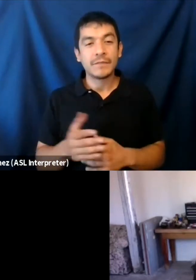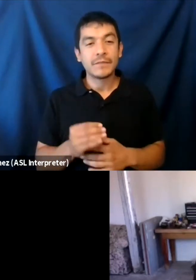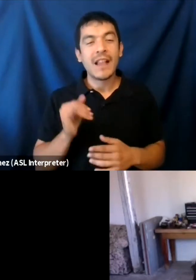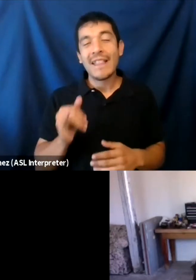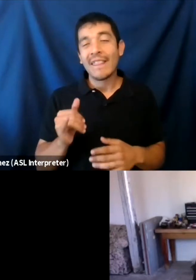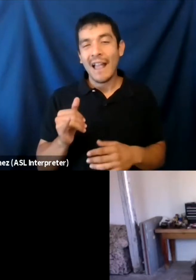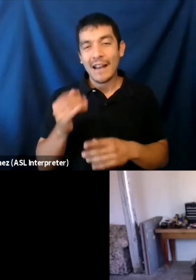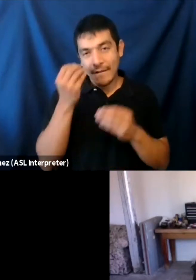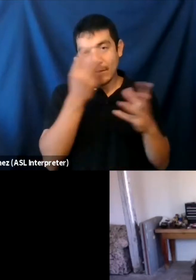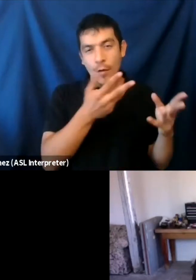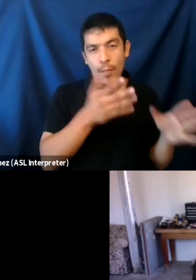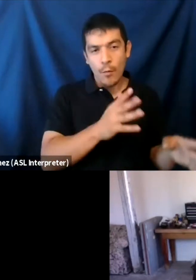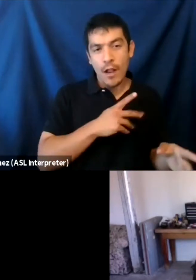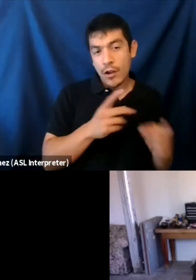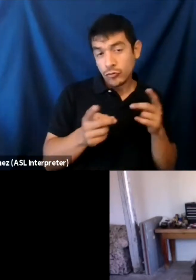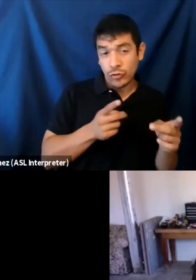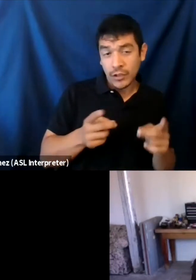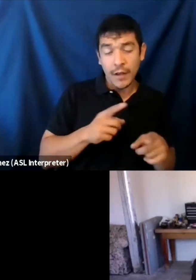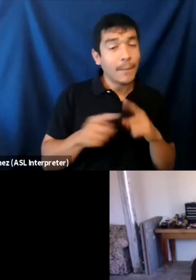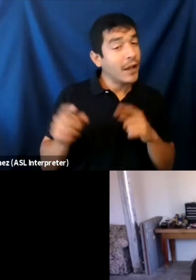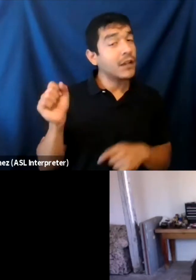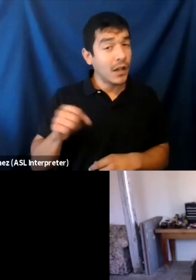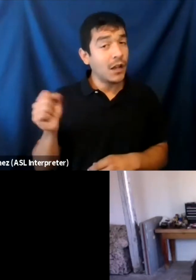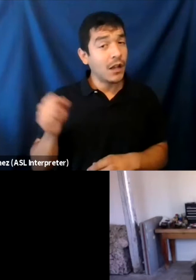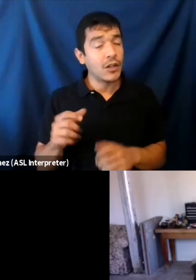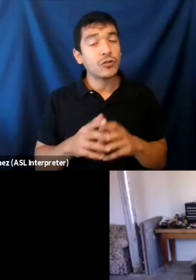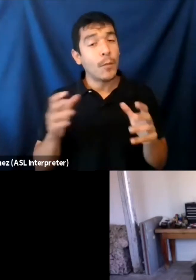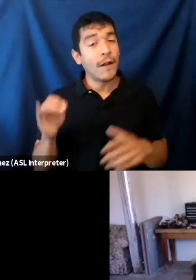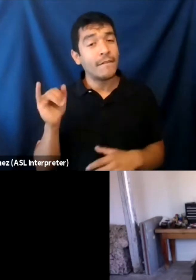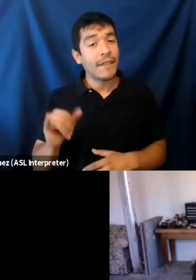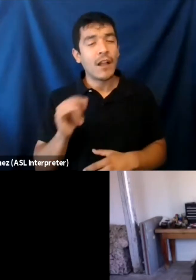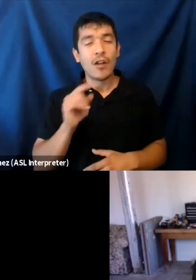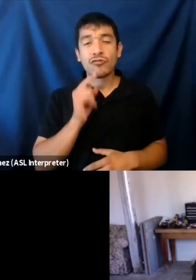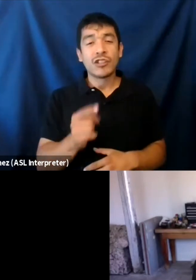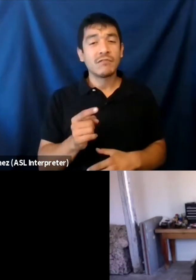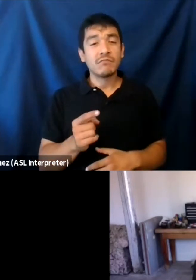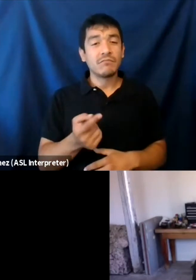but yeah, as so much of it's like the difference